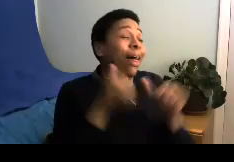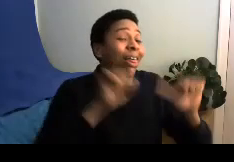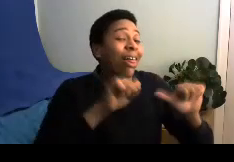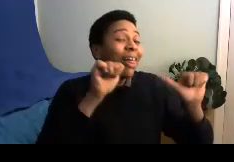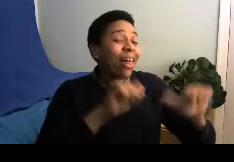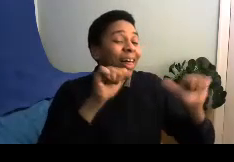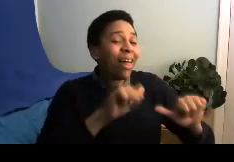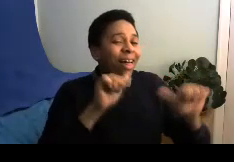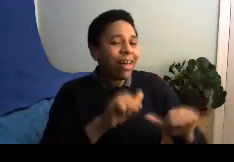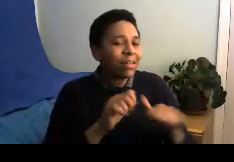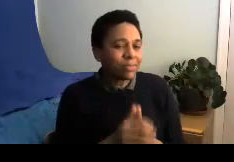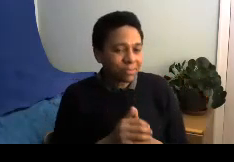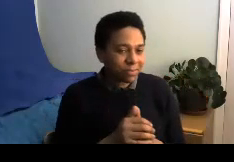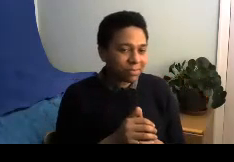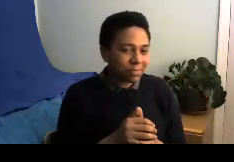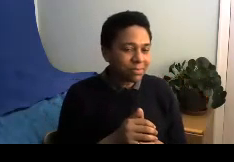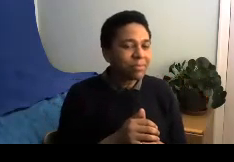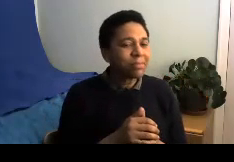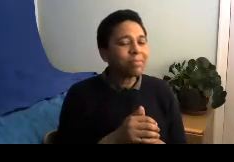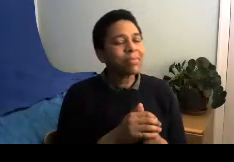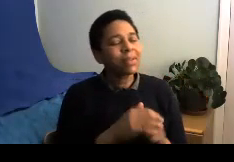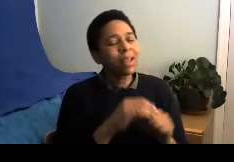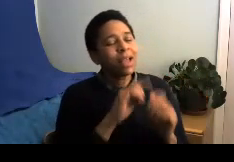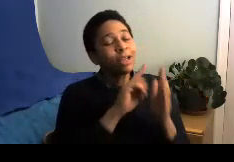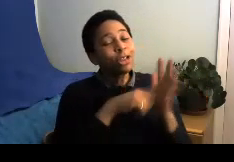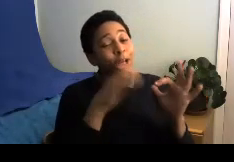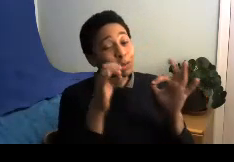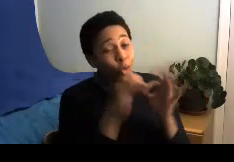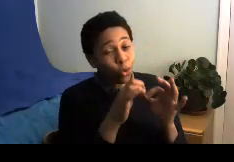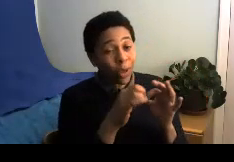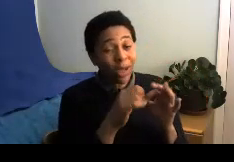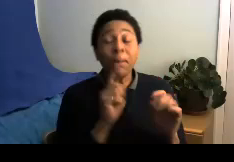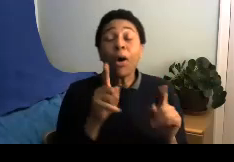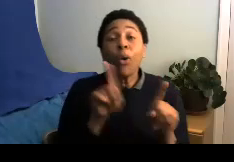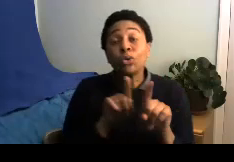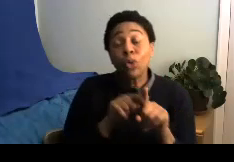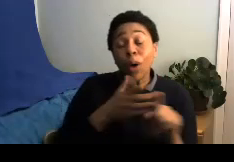Caruso, as well. He's a really great writer, you should all read.